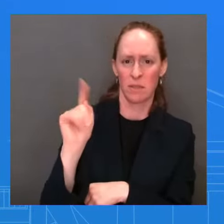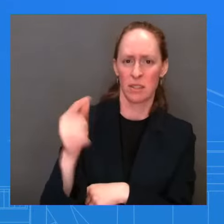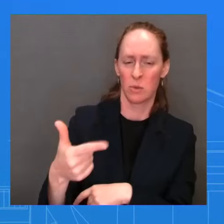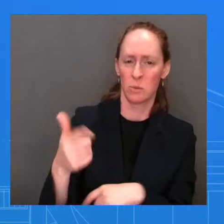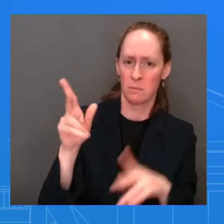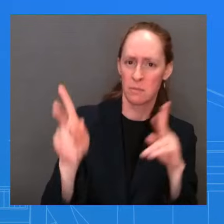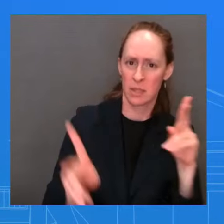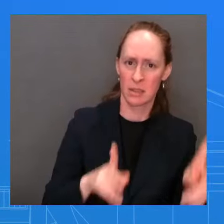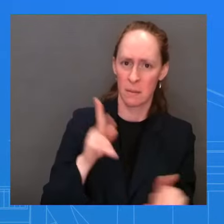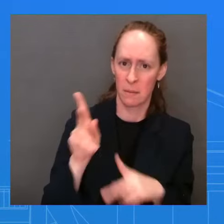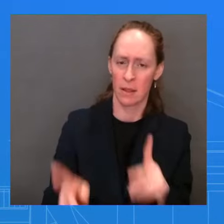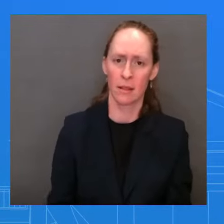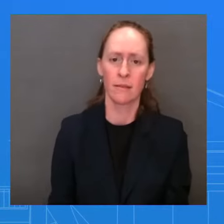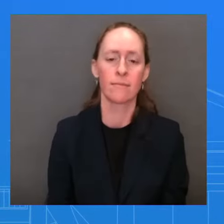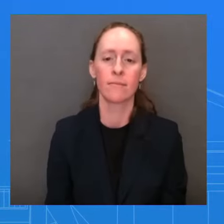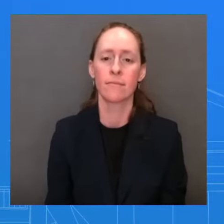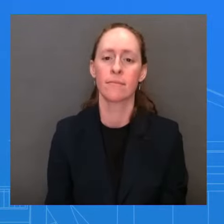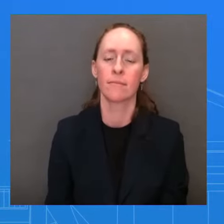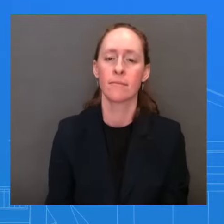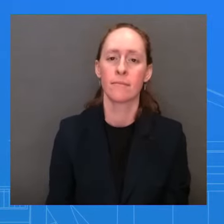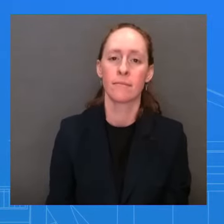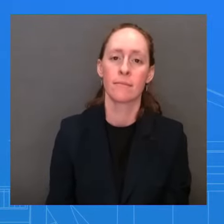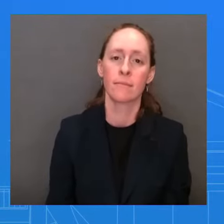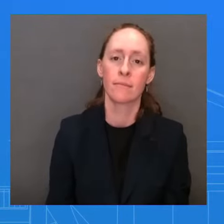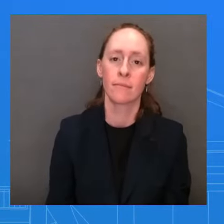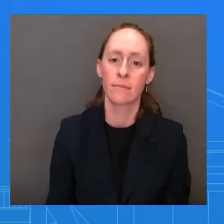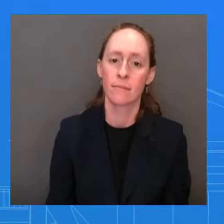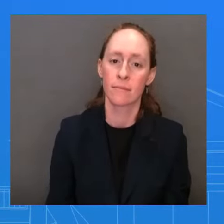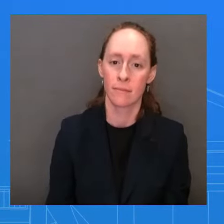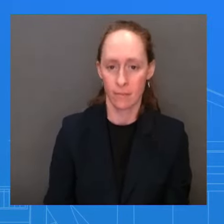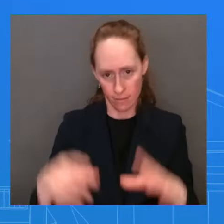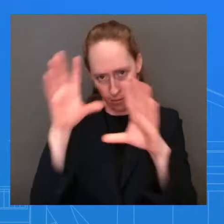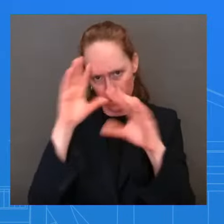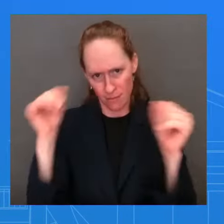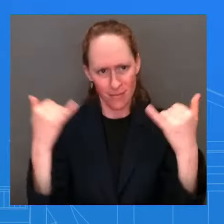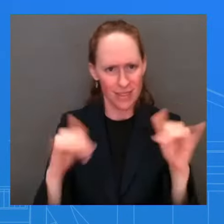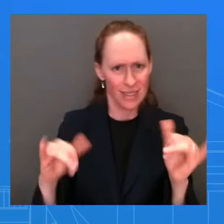No one should be attacked, imprisoned, or killed simply because of who they are or whom they love.